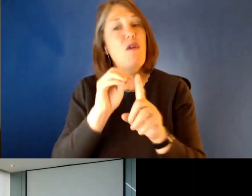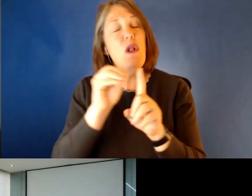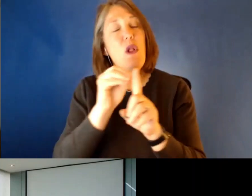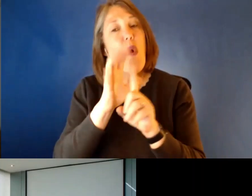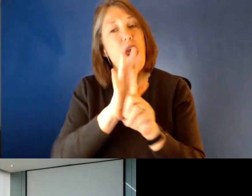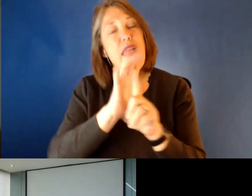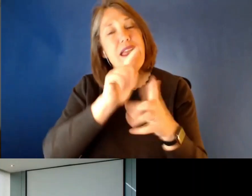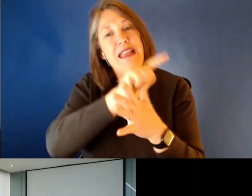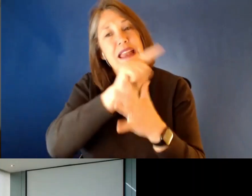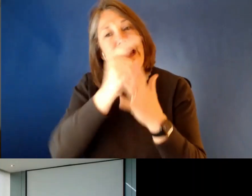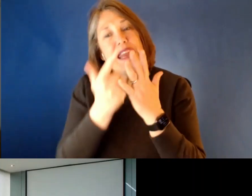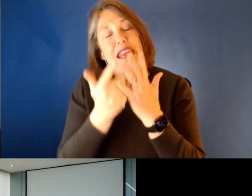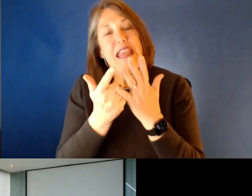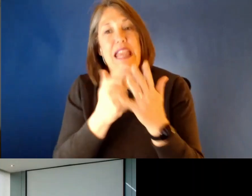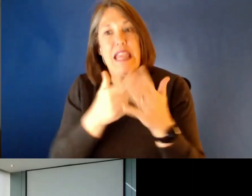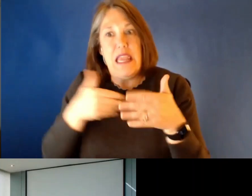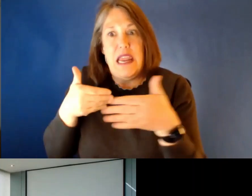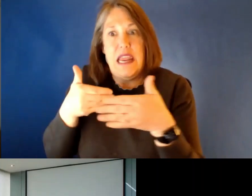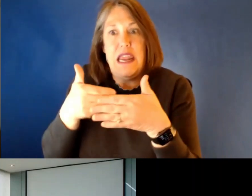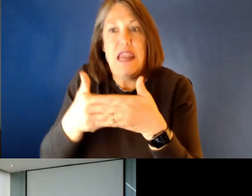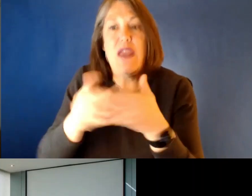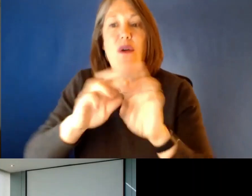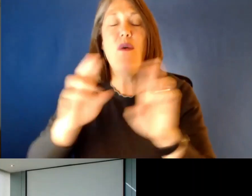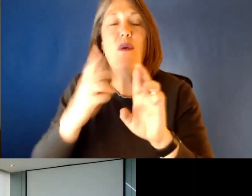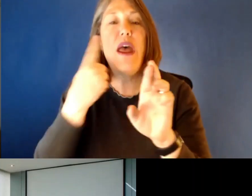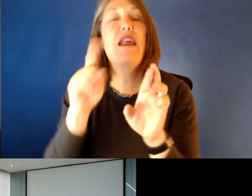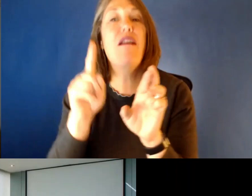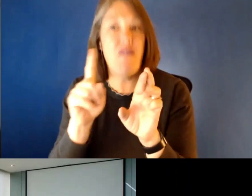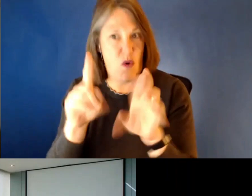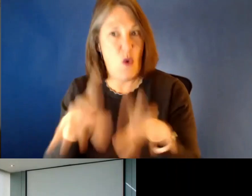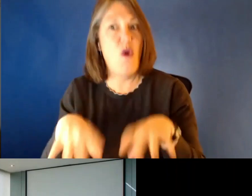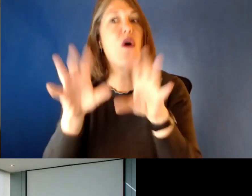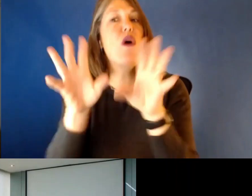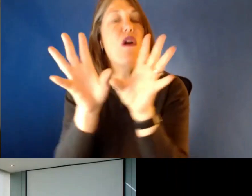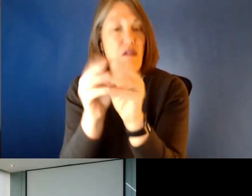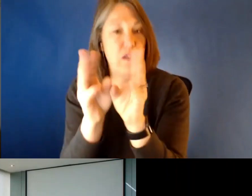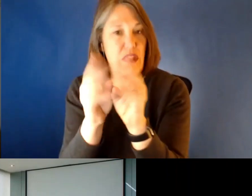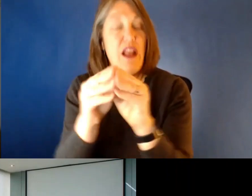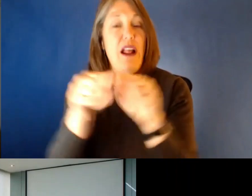up to it, and this particular session, is all about our virtual